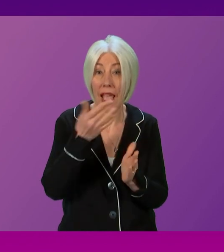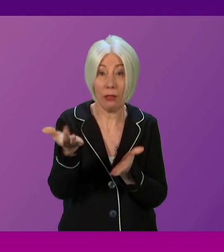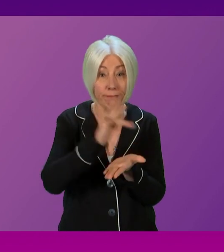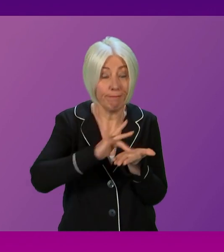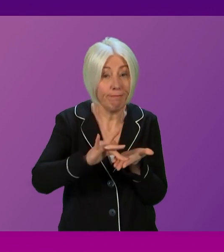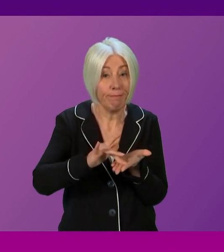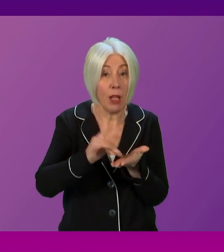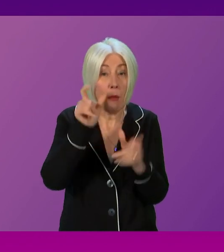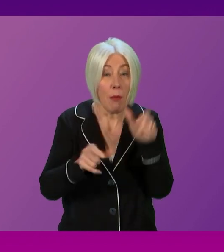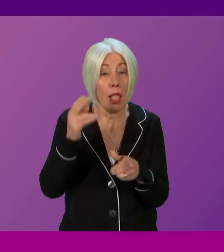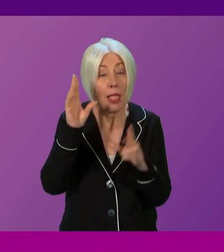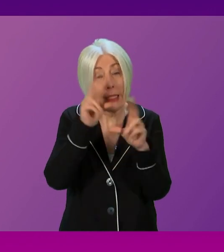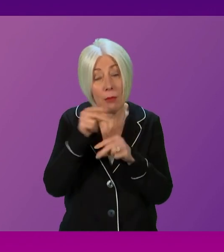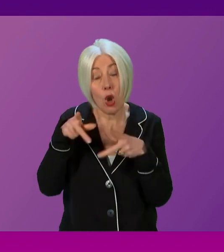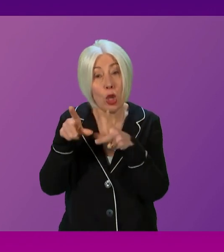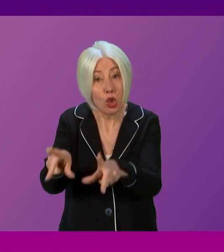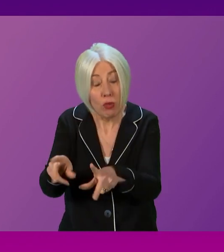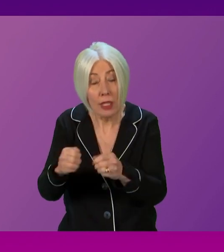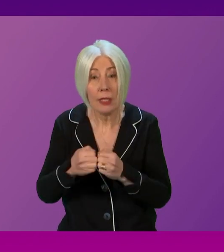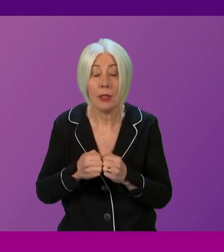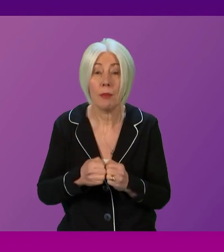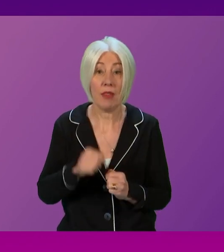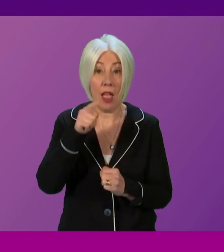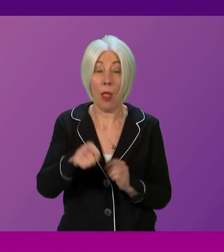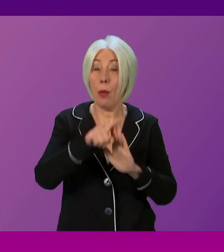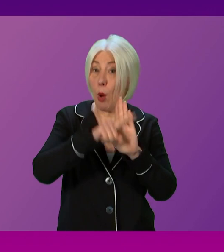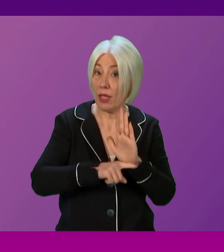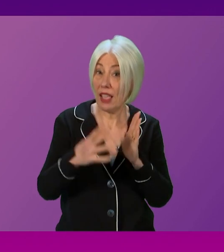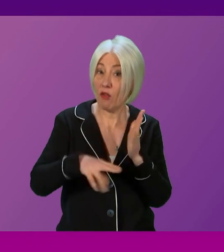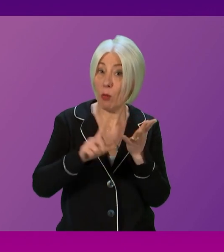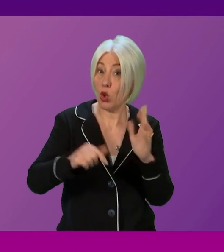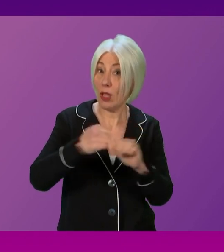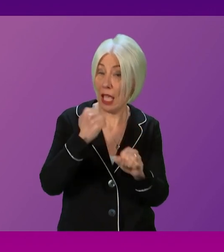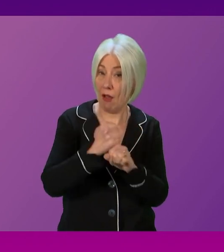Immigration and the policy of no recourse to public funds are entirely reserved matters. We